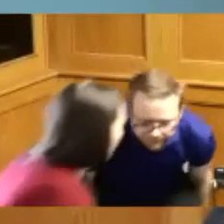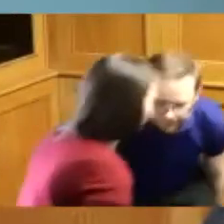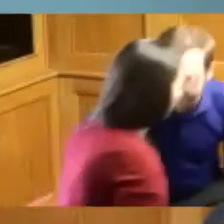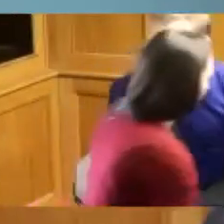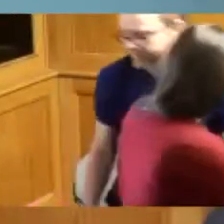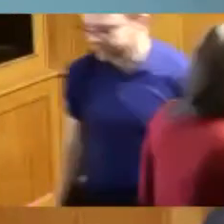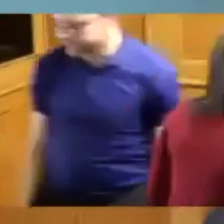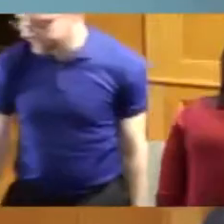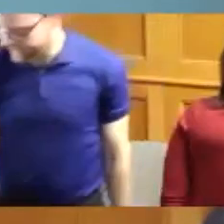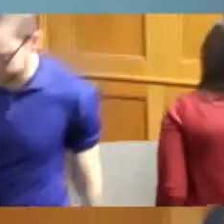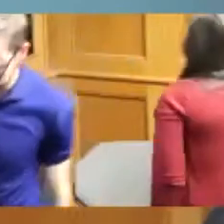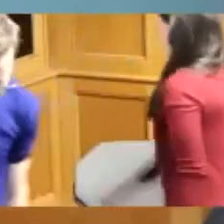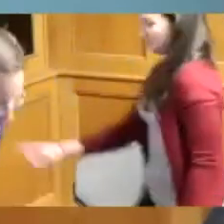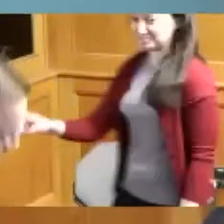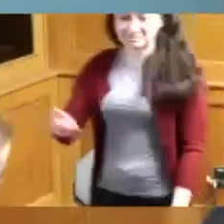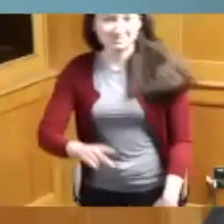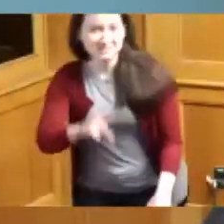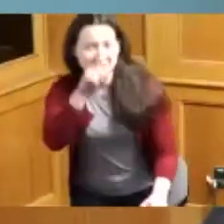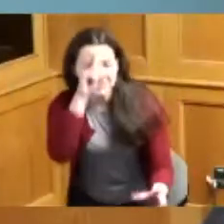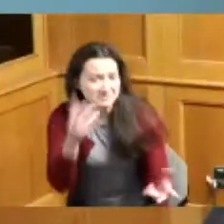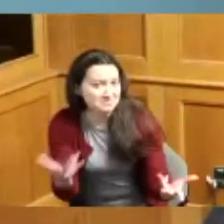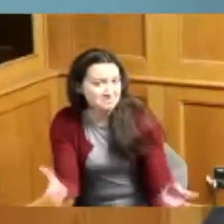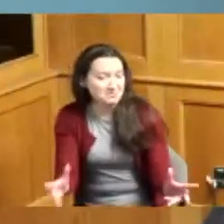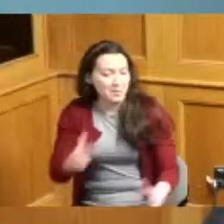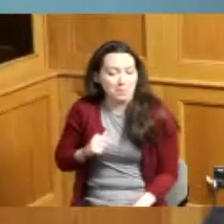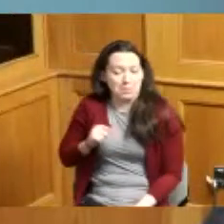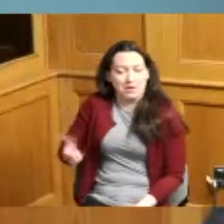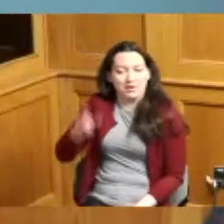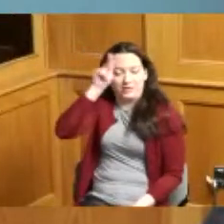I think that's all I have and I will pass it over to Vice President Reece